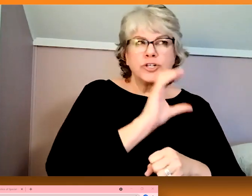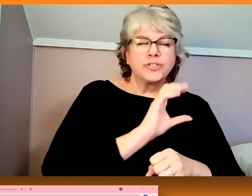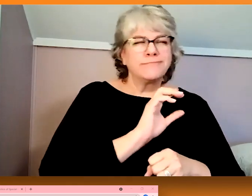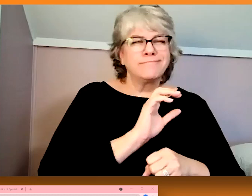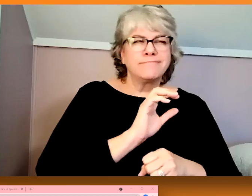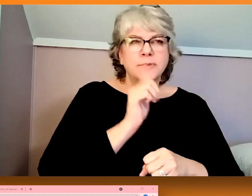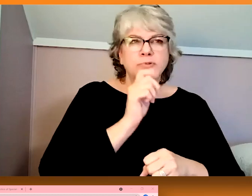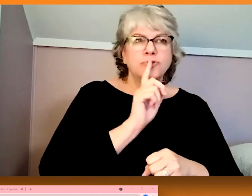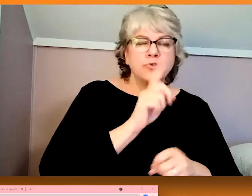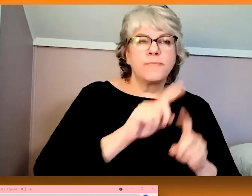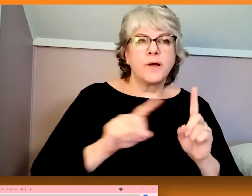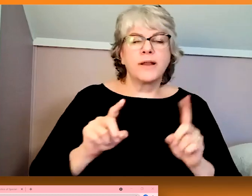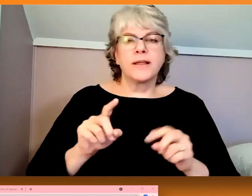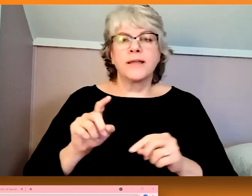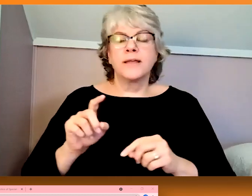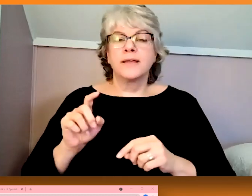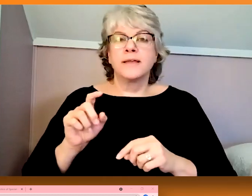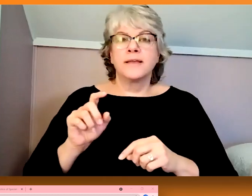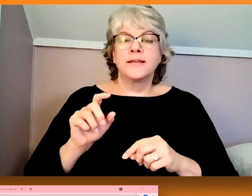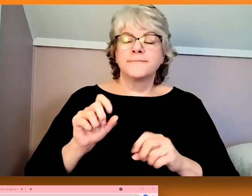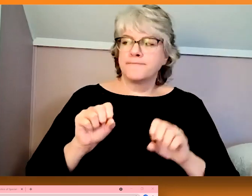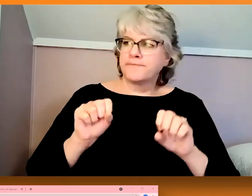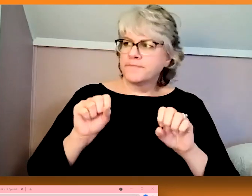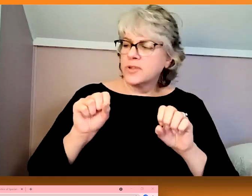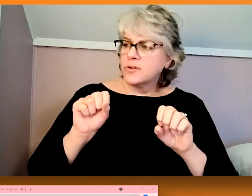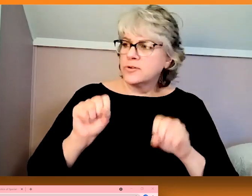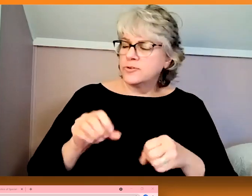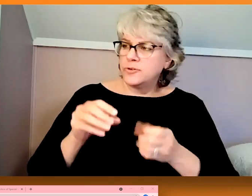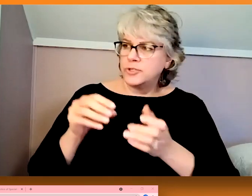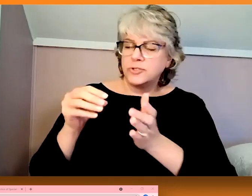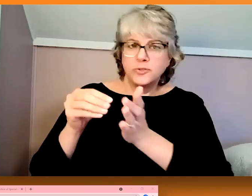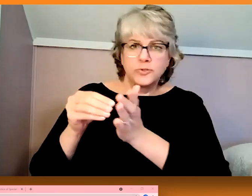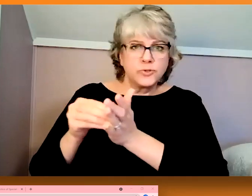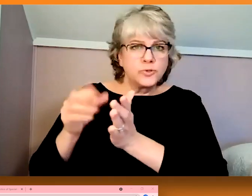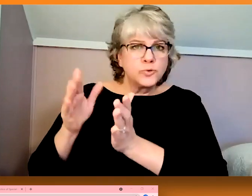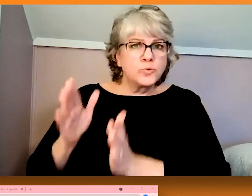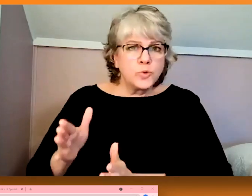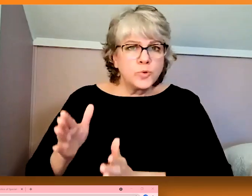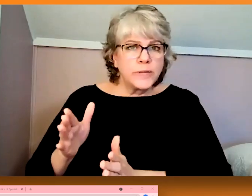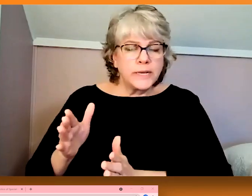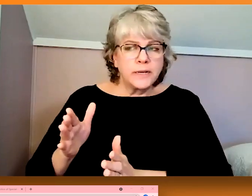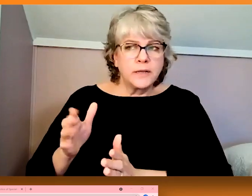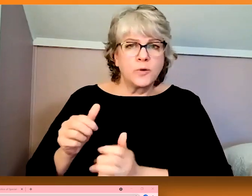So I am not sure if a student who creates